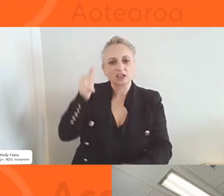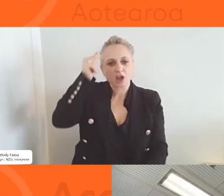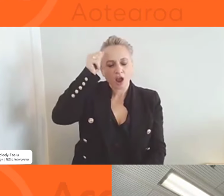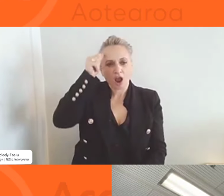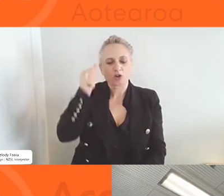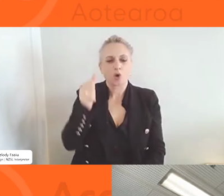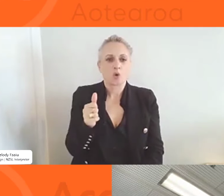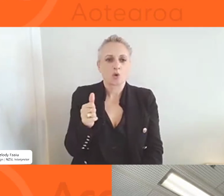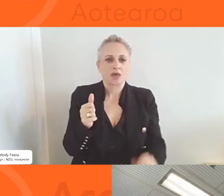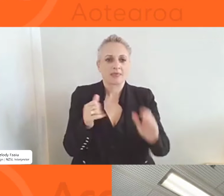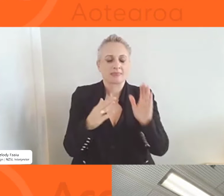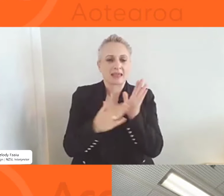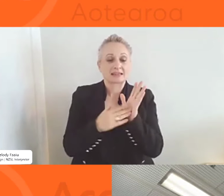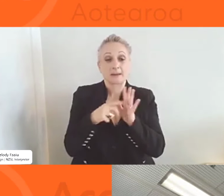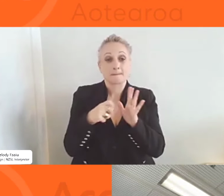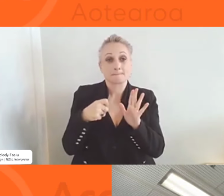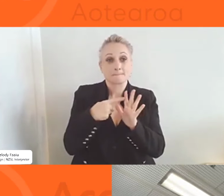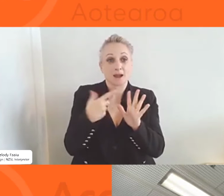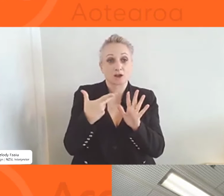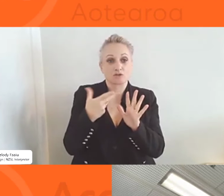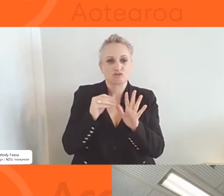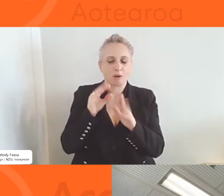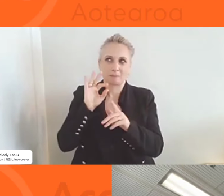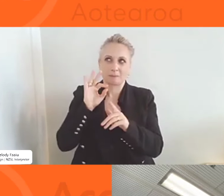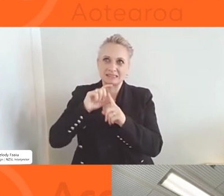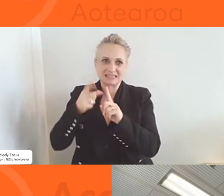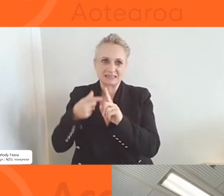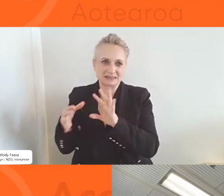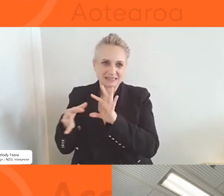Vivian Naylor from Barrier Free Trust and myself, we actually reviewed